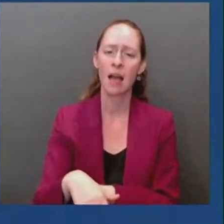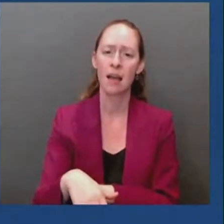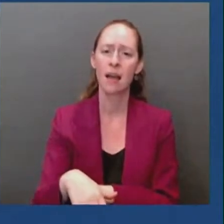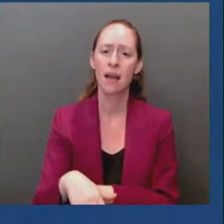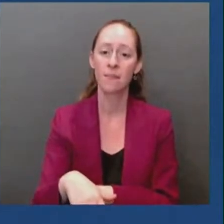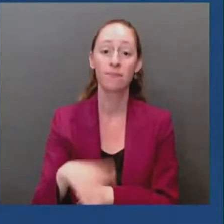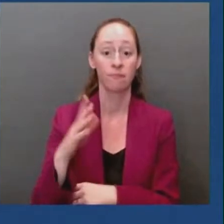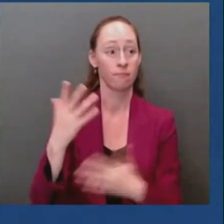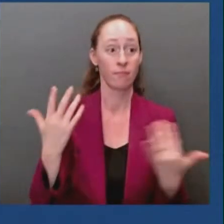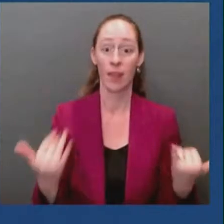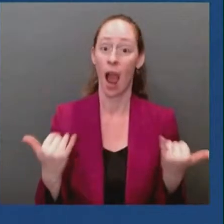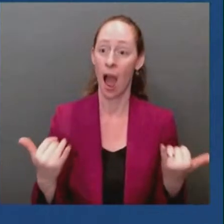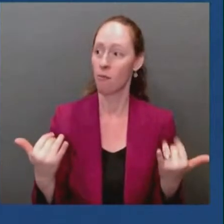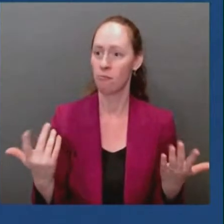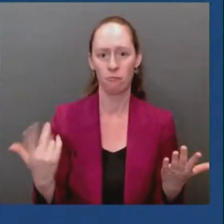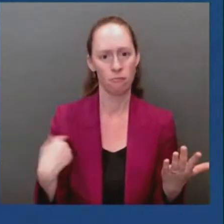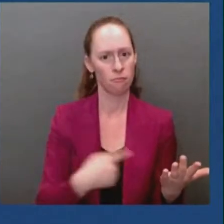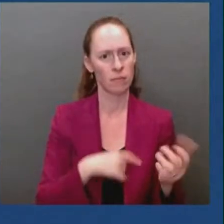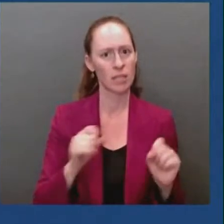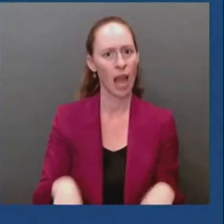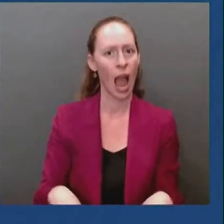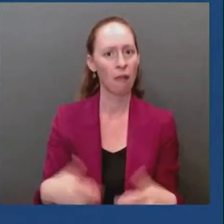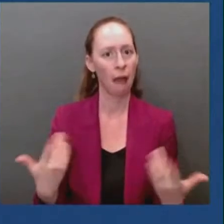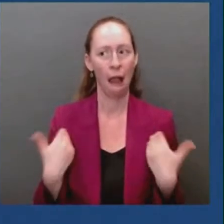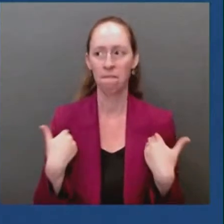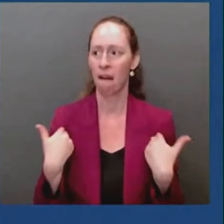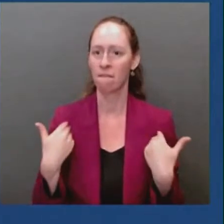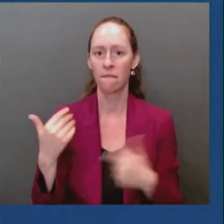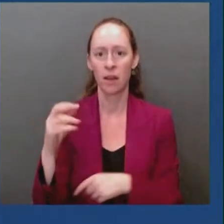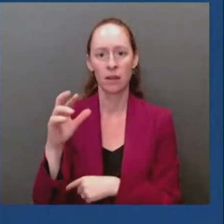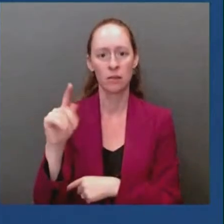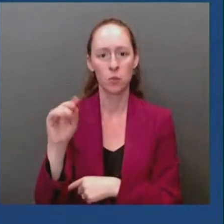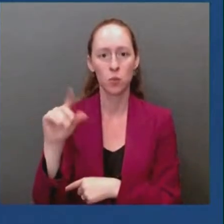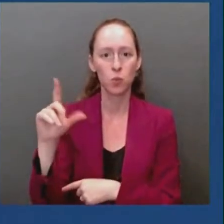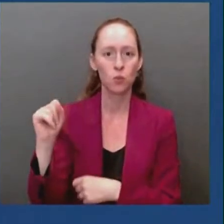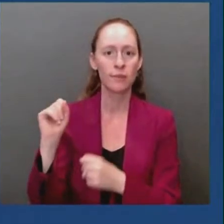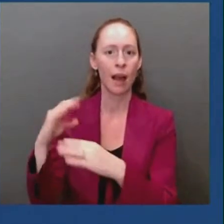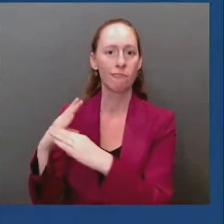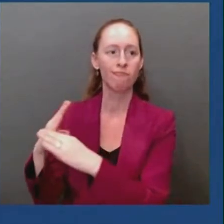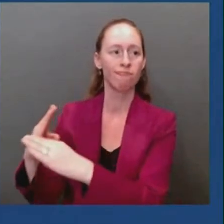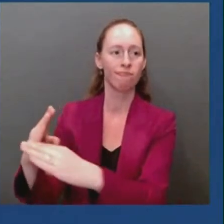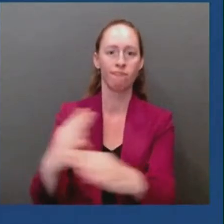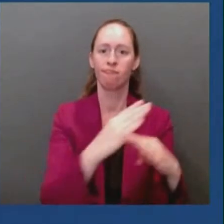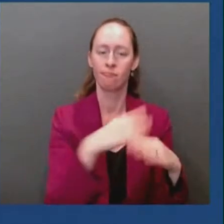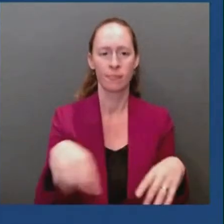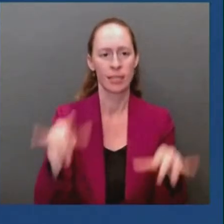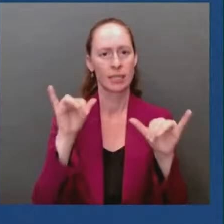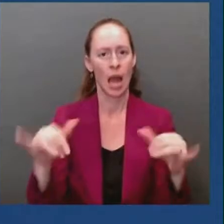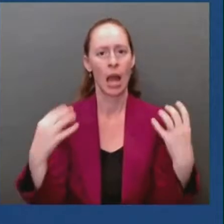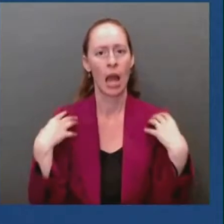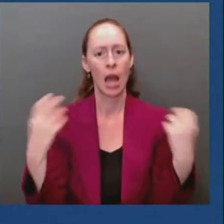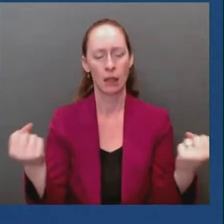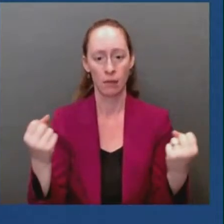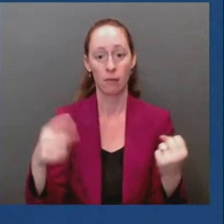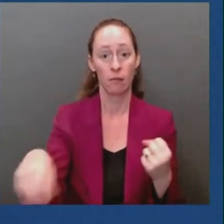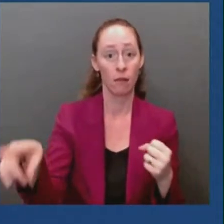BELIEVE ESSENTIALLY ALL OF THOSE. WITH PEOPLE STAYING UP-TO-DATE